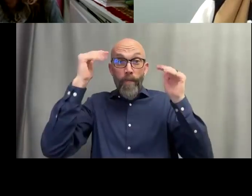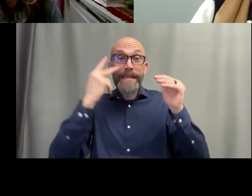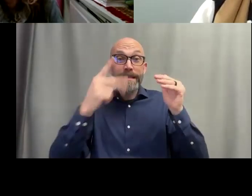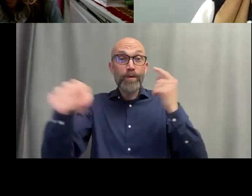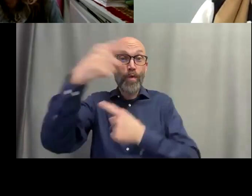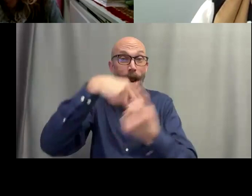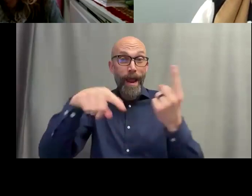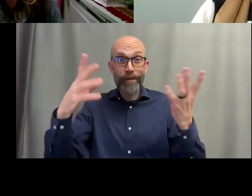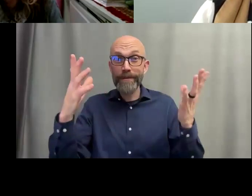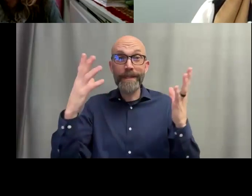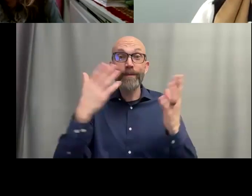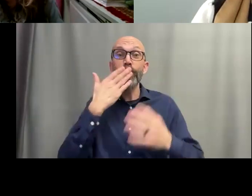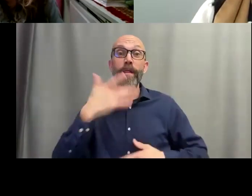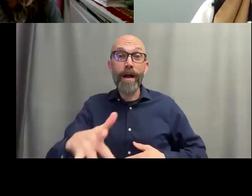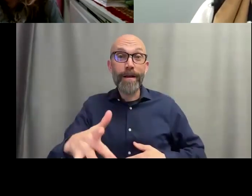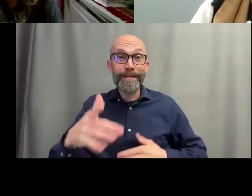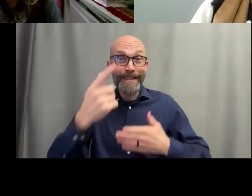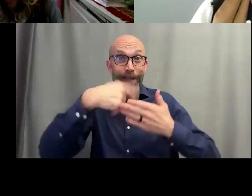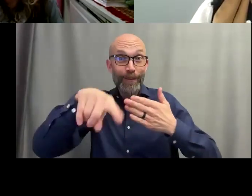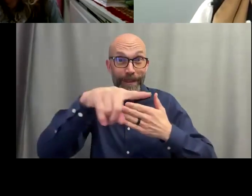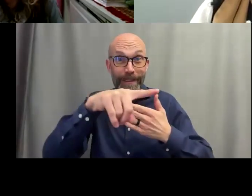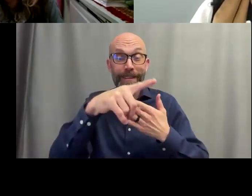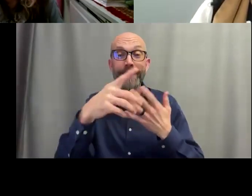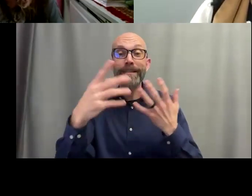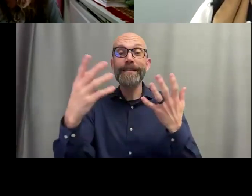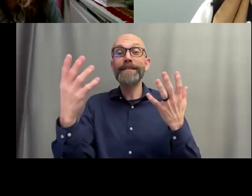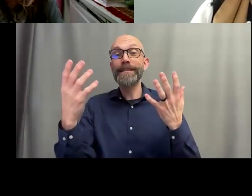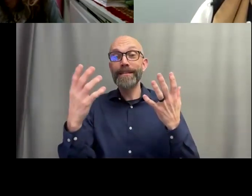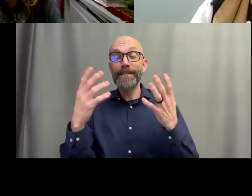And, good luck next week on, the start of the semester.